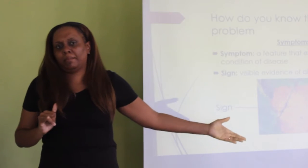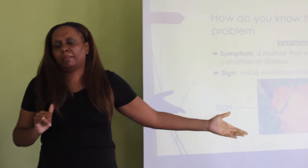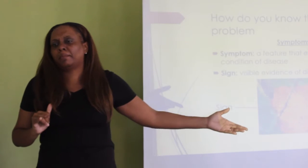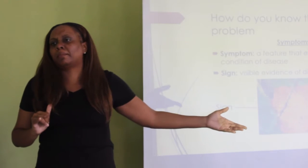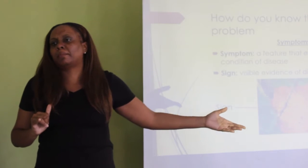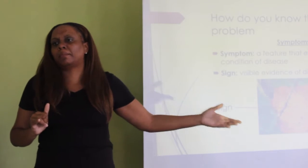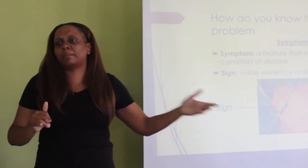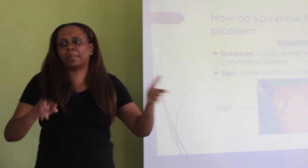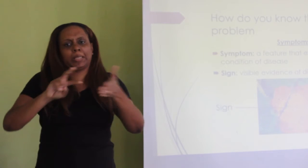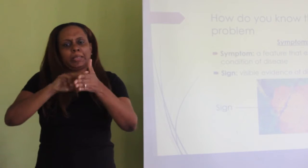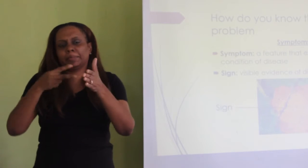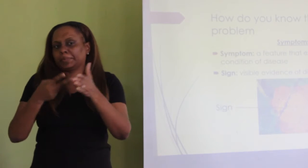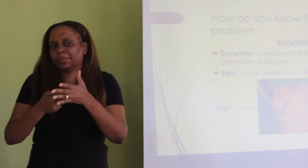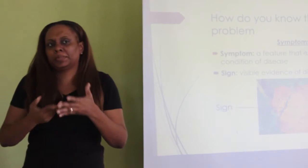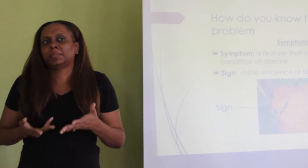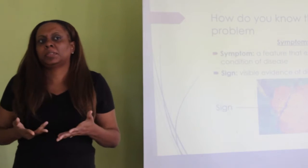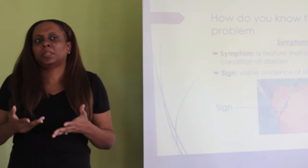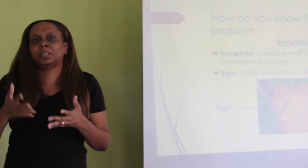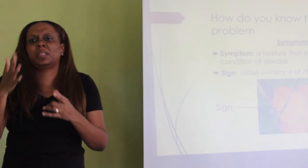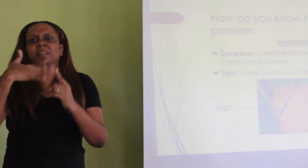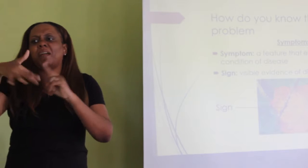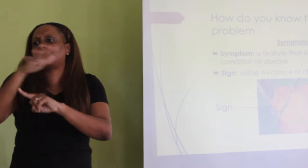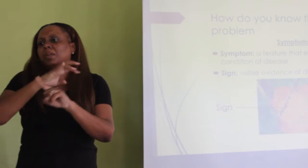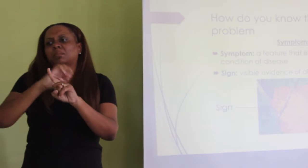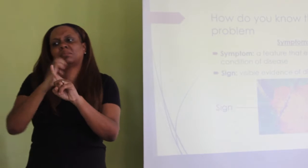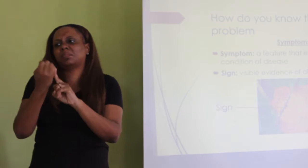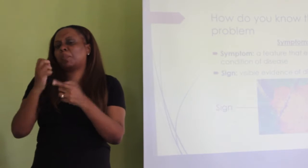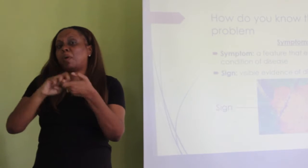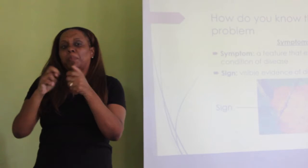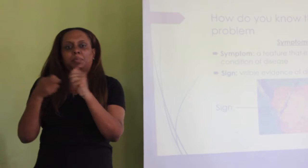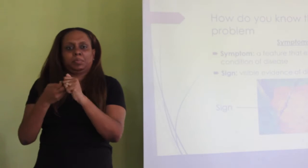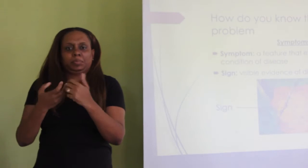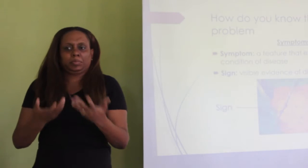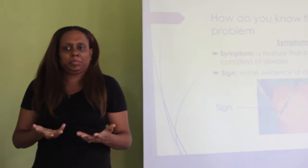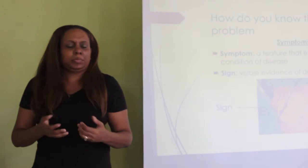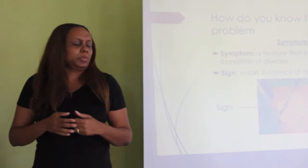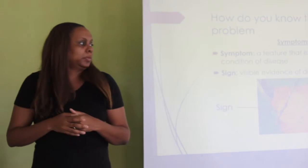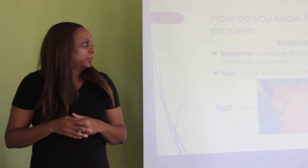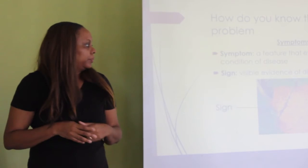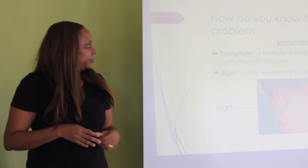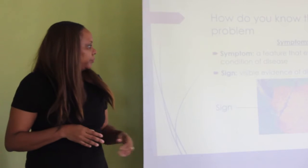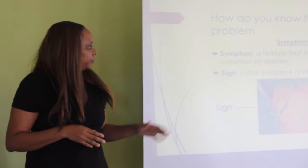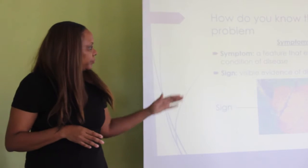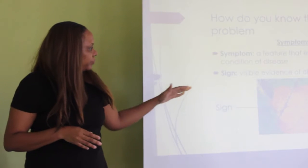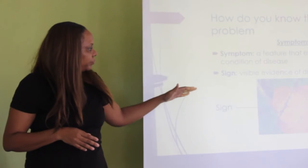expresses the condition that there is a problem the same may be that the plant is looking as